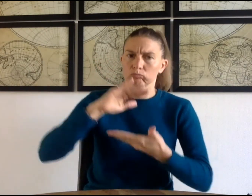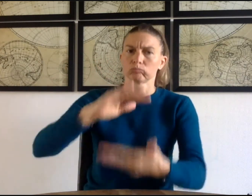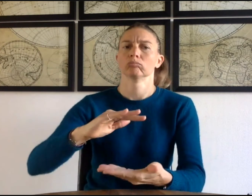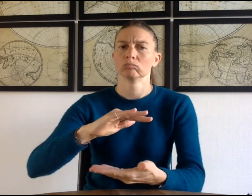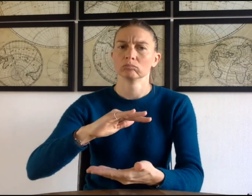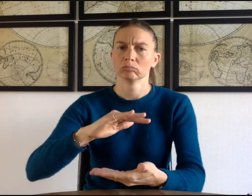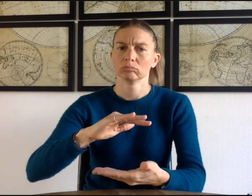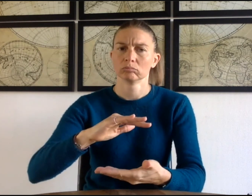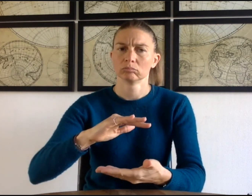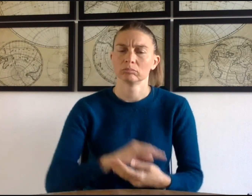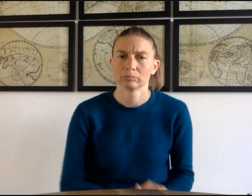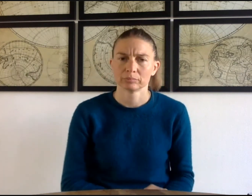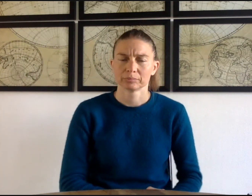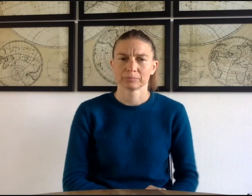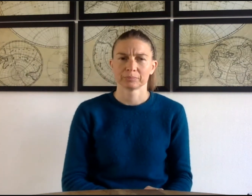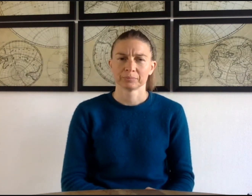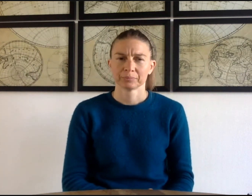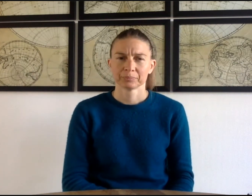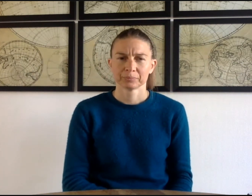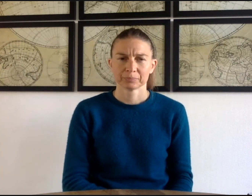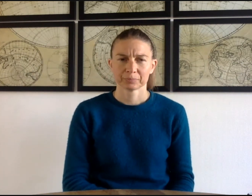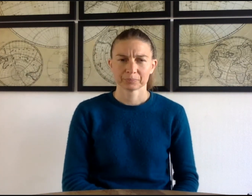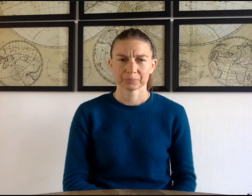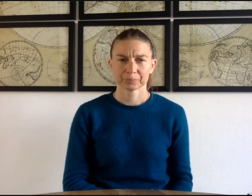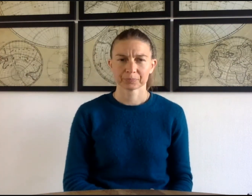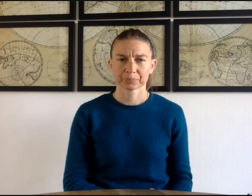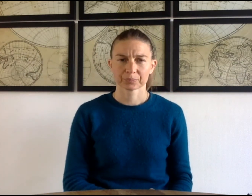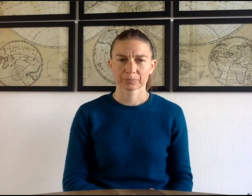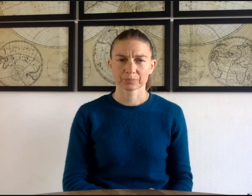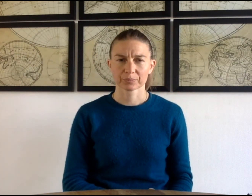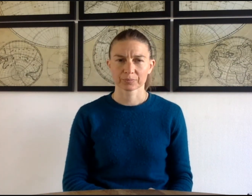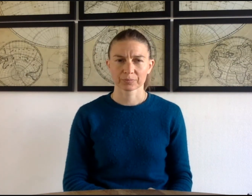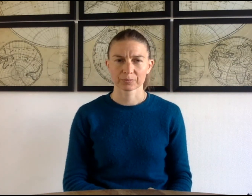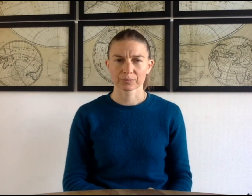we're going to volunteering, but this is much more flexible